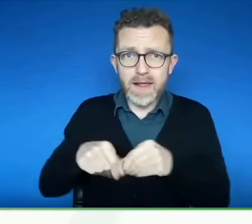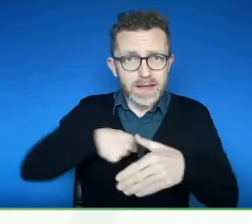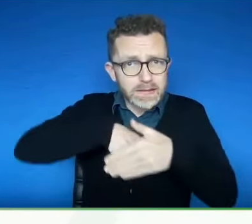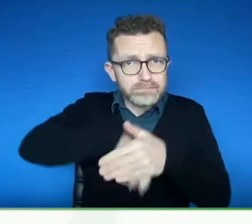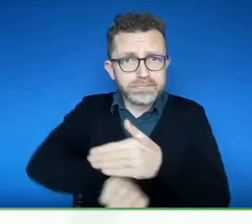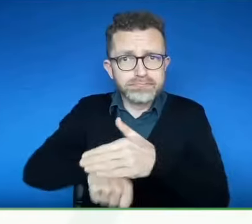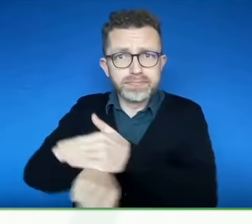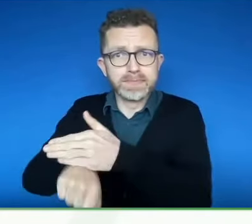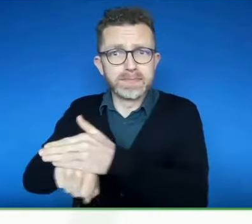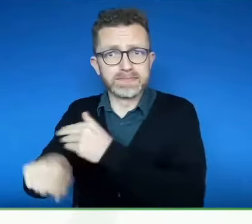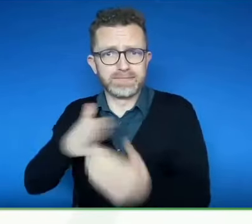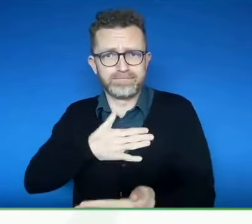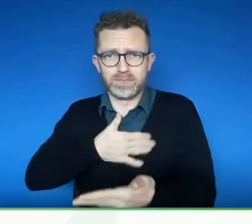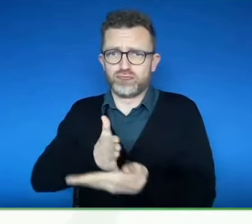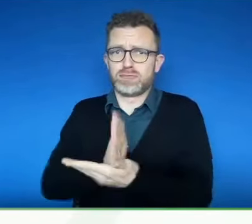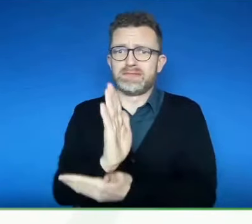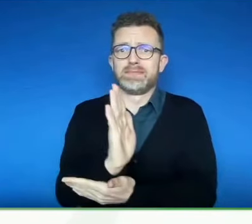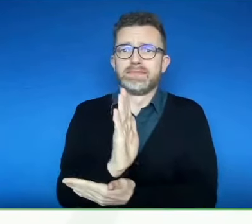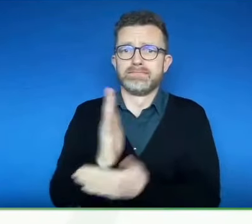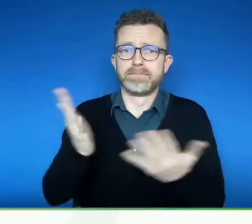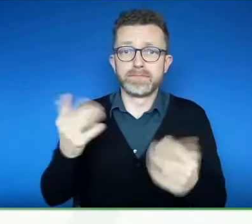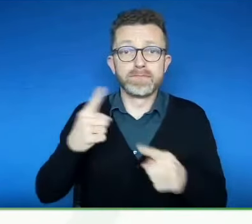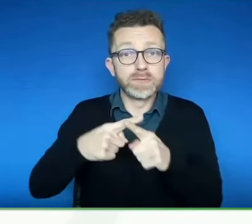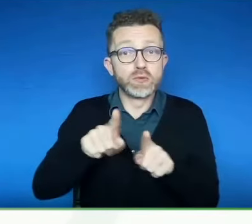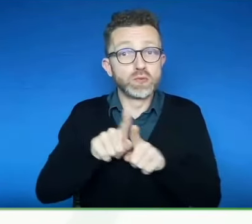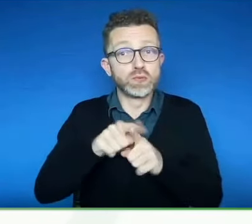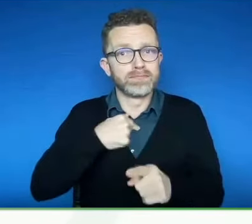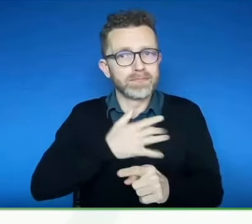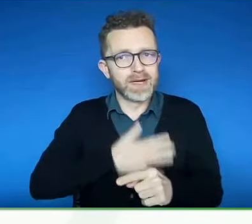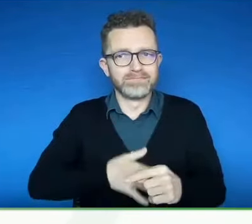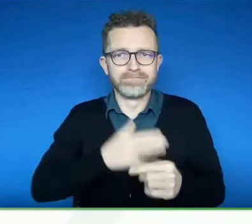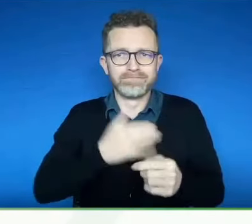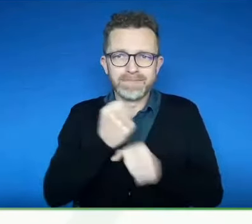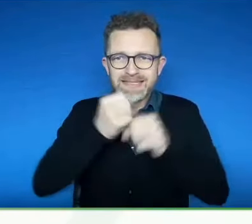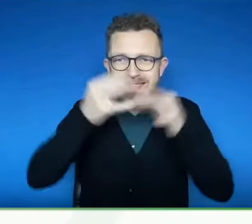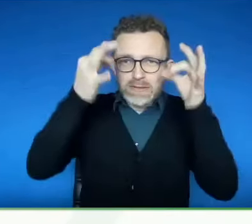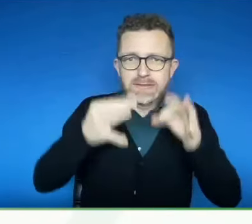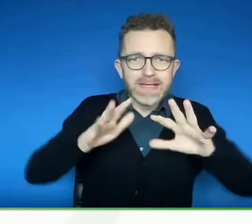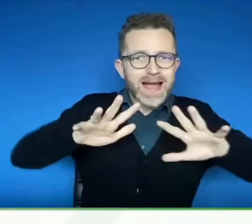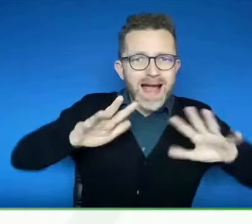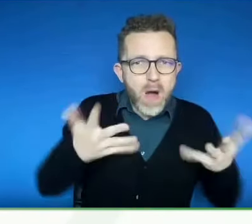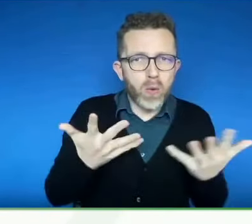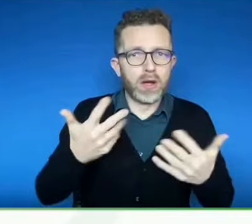Policy and social change in these areas will affect all people with disabilities.